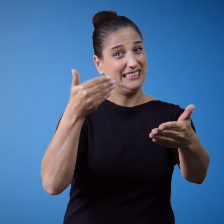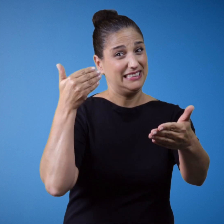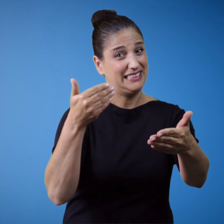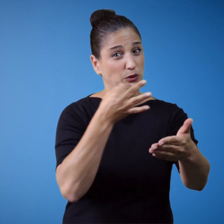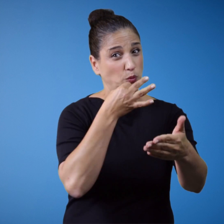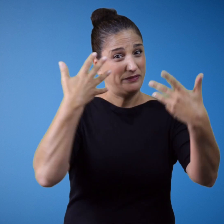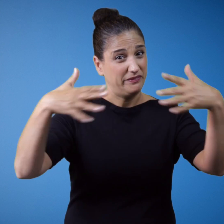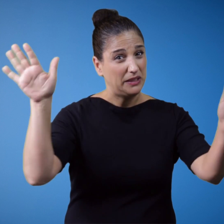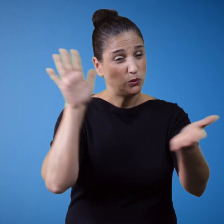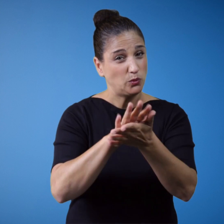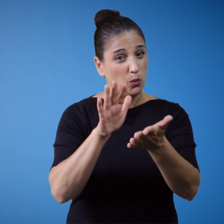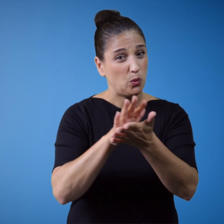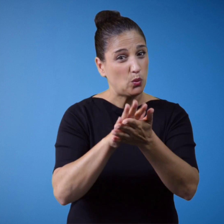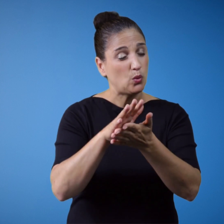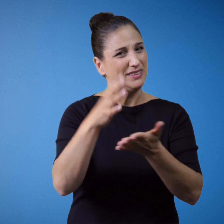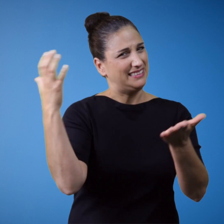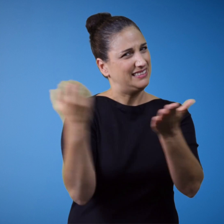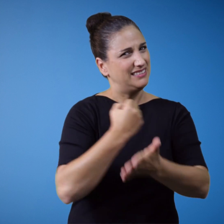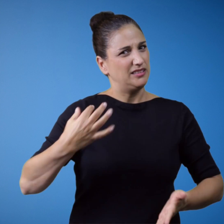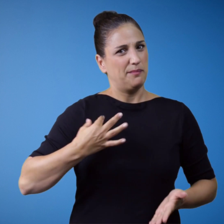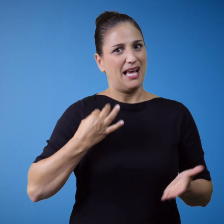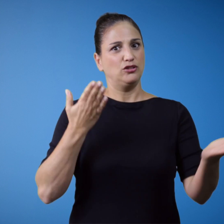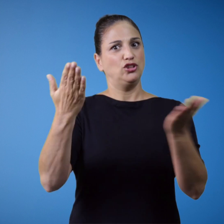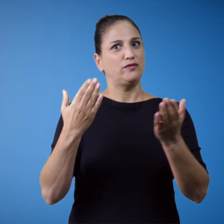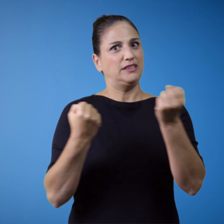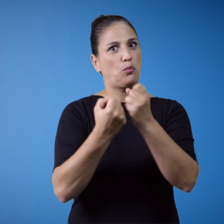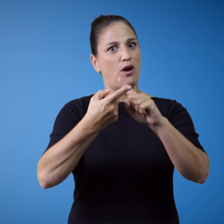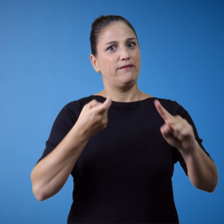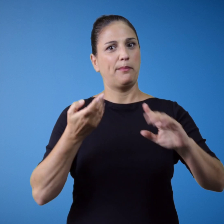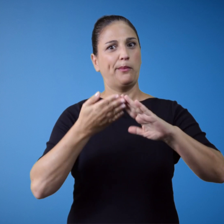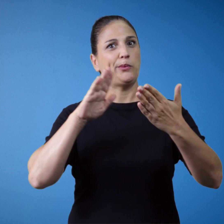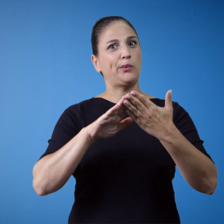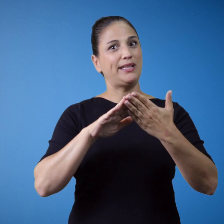As you approach graduation, take the opportunity to apply for services and supports